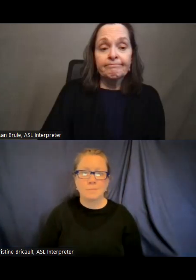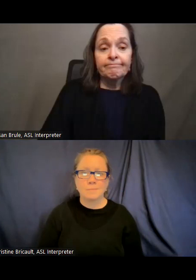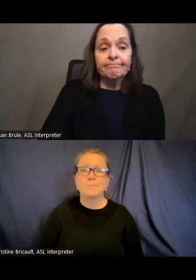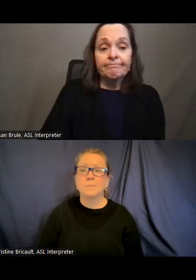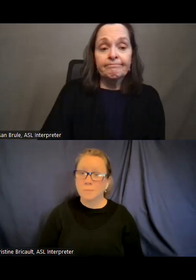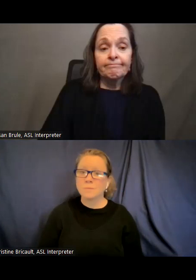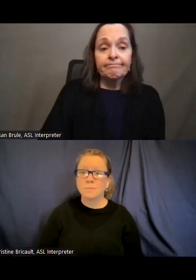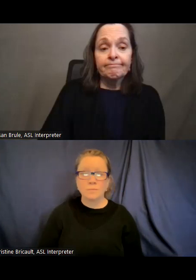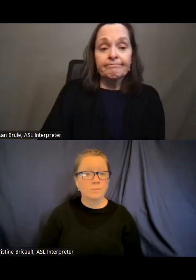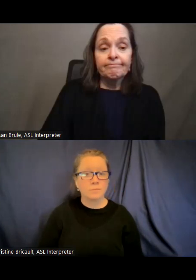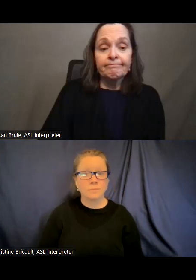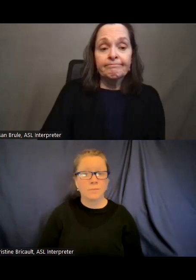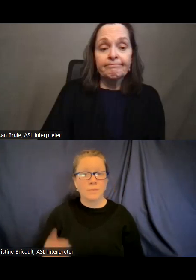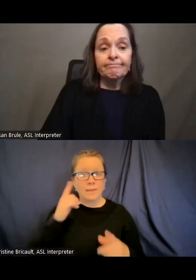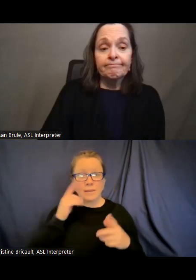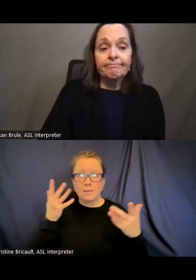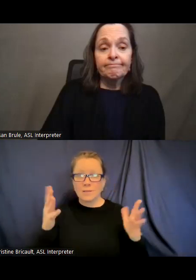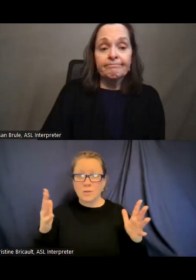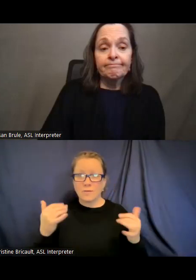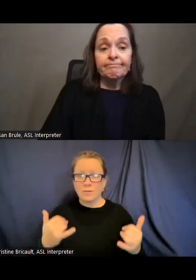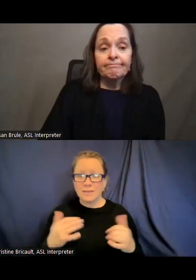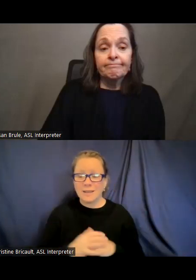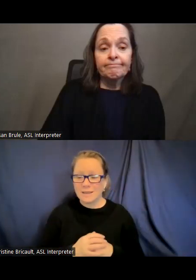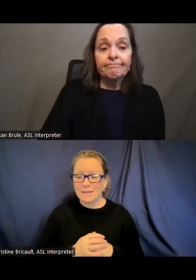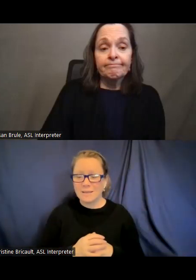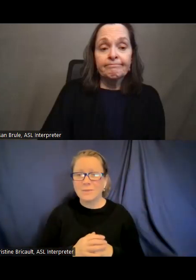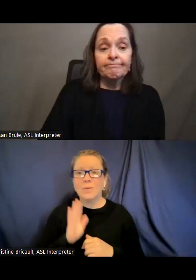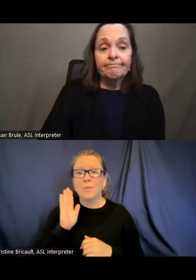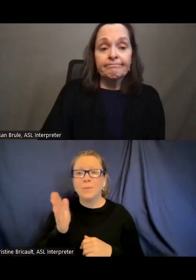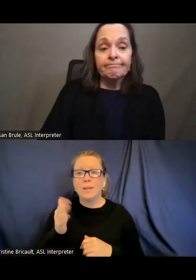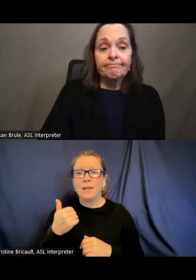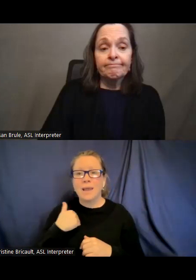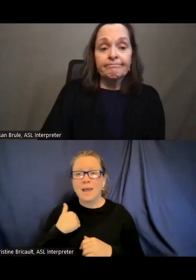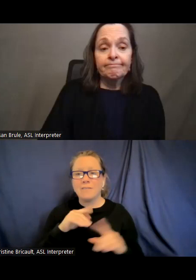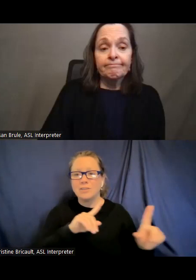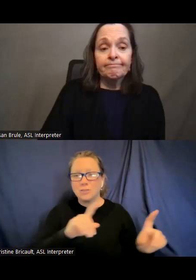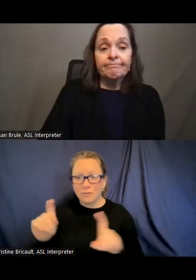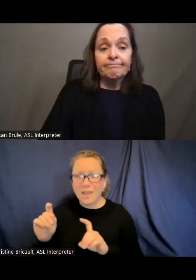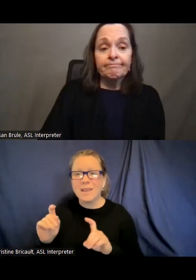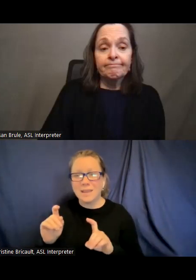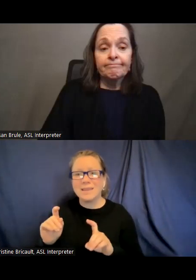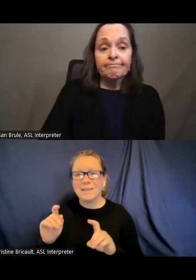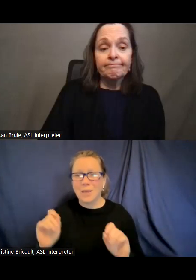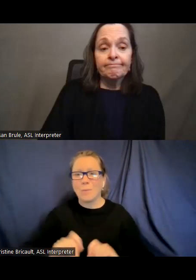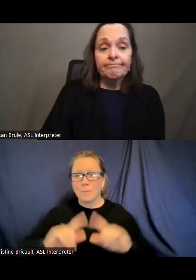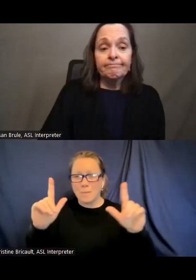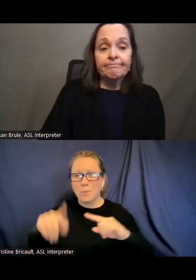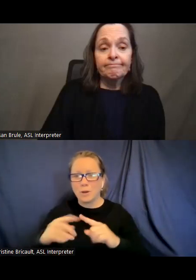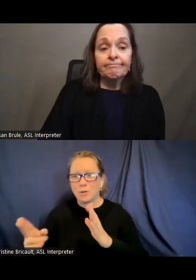I think that's all our questions. We'll have a survey that will pop up as soon as you all go out.